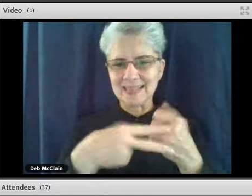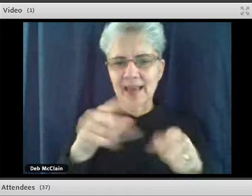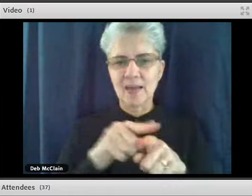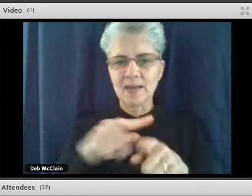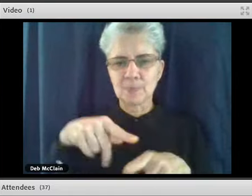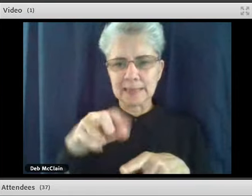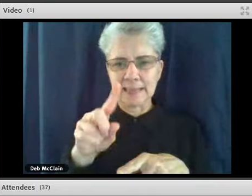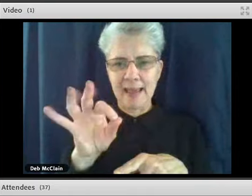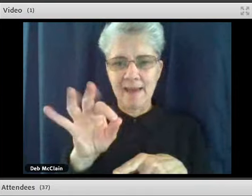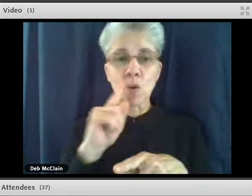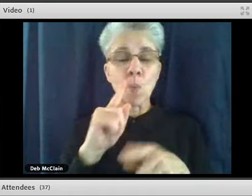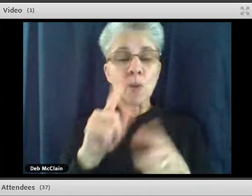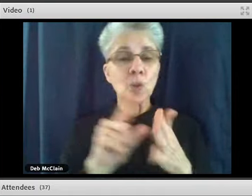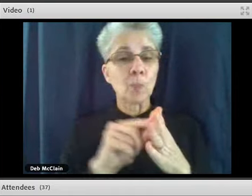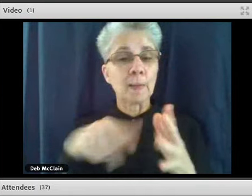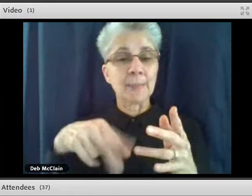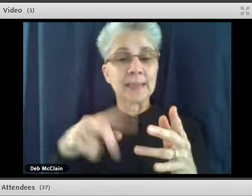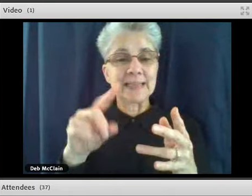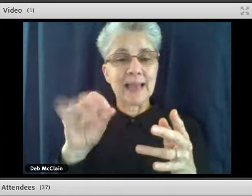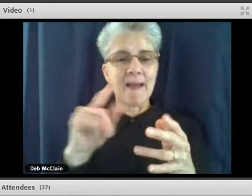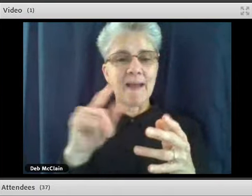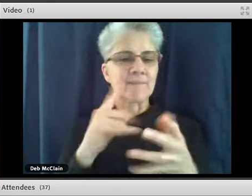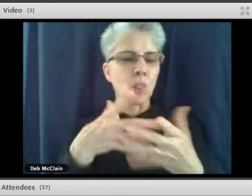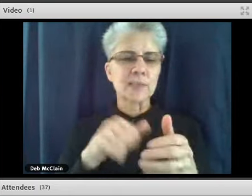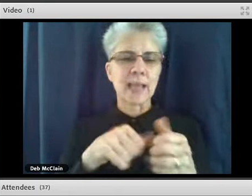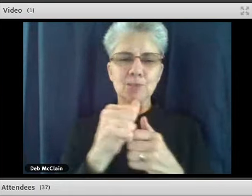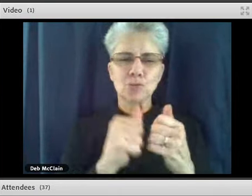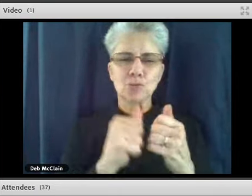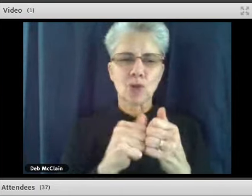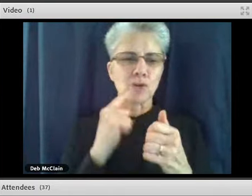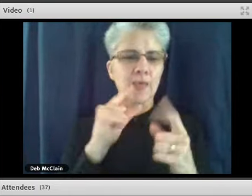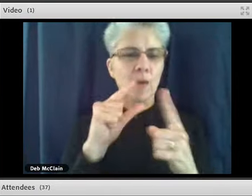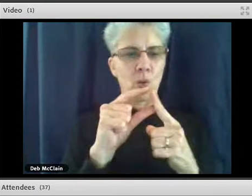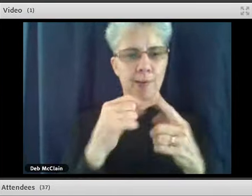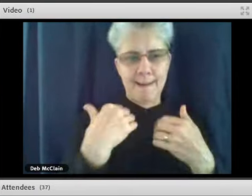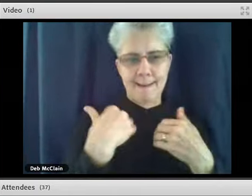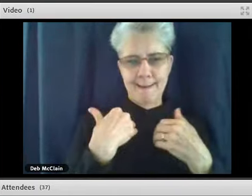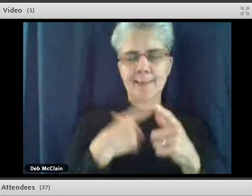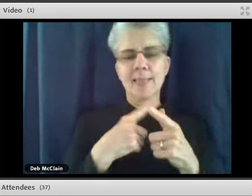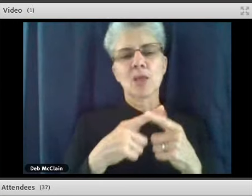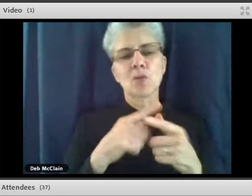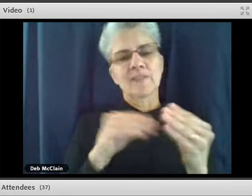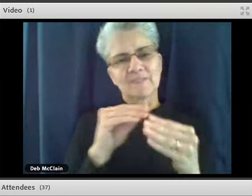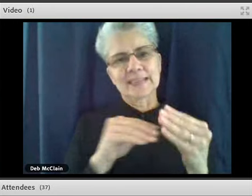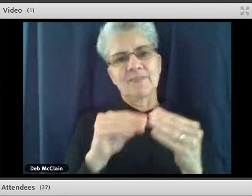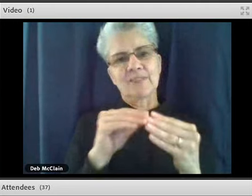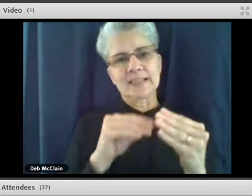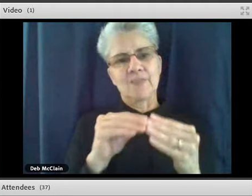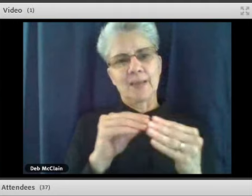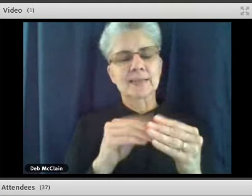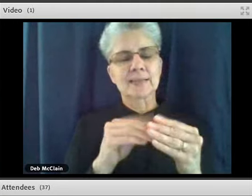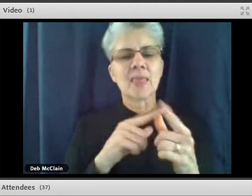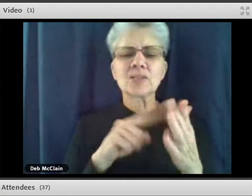you don't want to print. You want to say as PDF. Because when you print a PDF, it loses any structure that Word had.